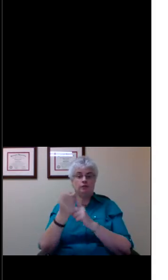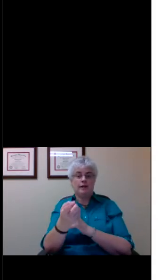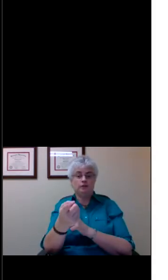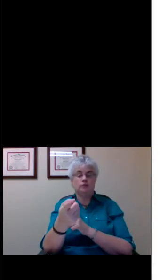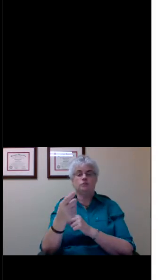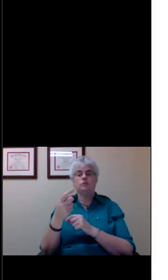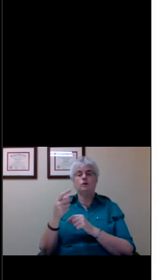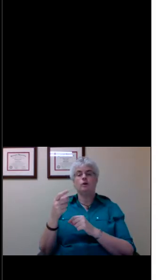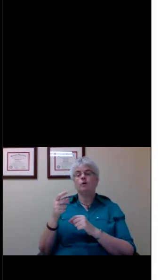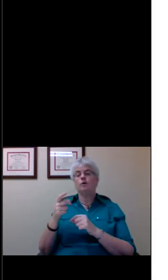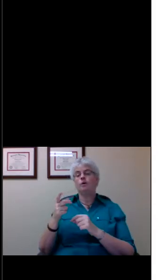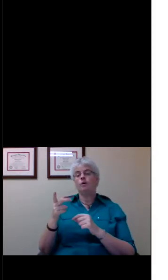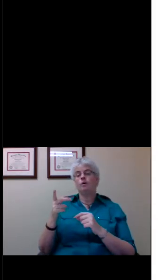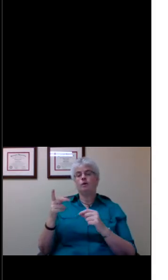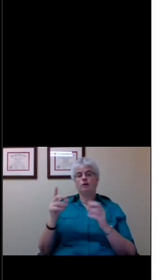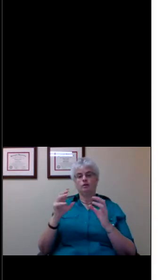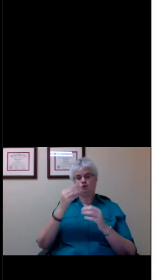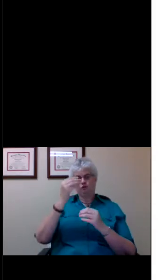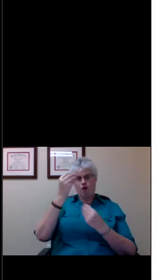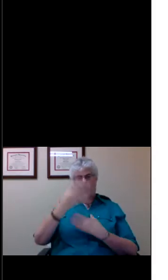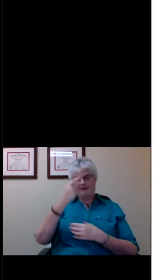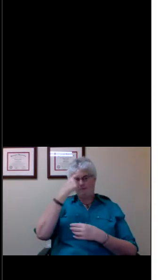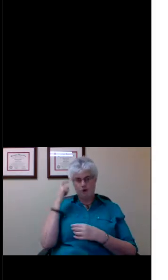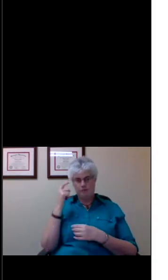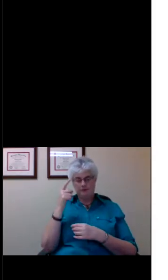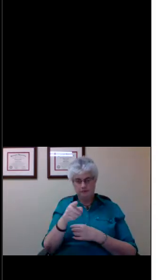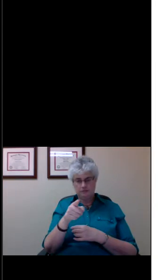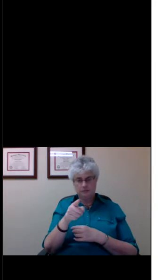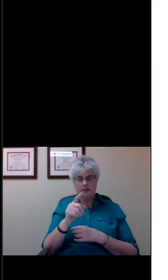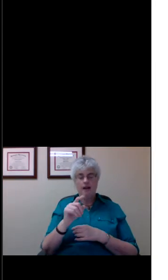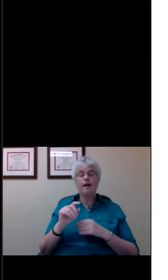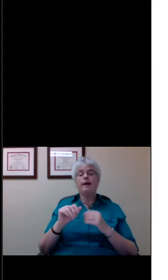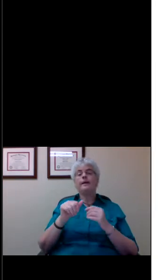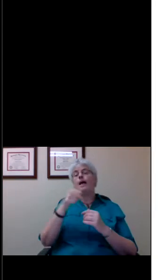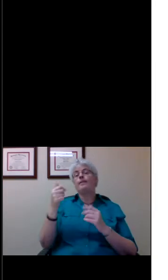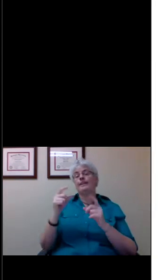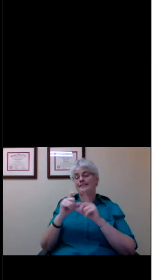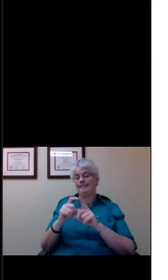this is an actual true situation that happened. And so when we look at